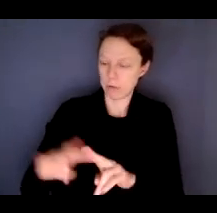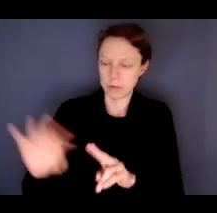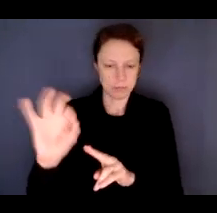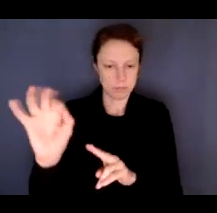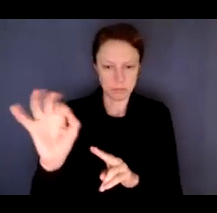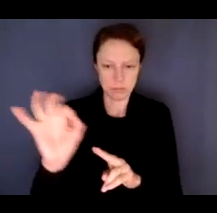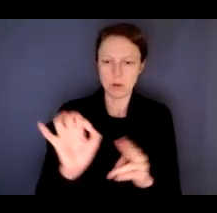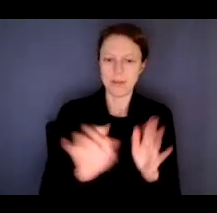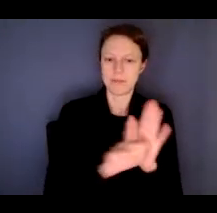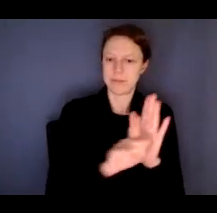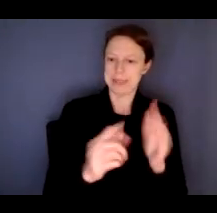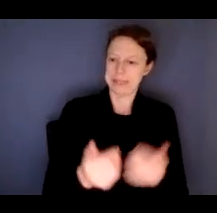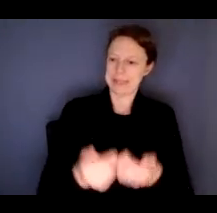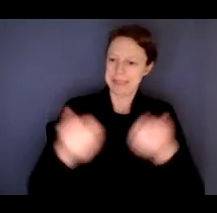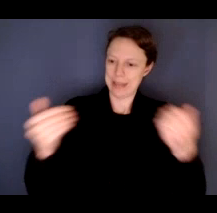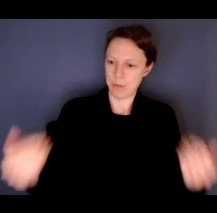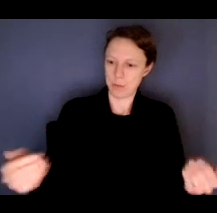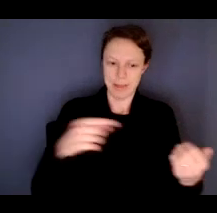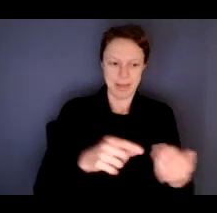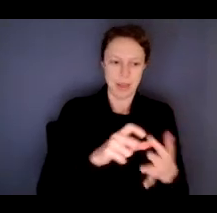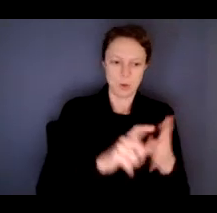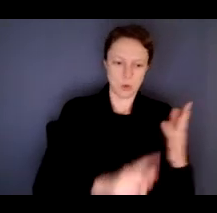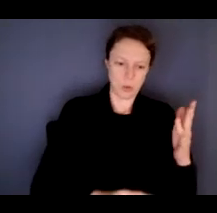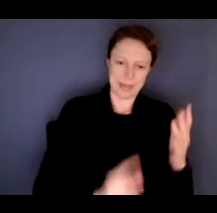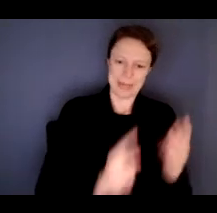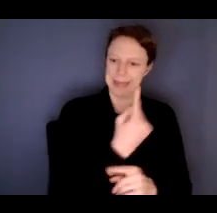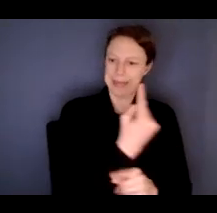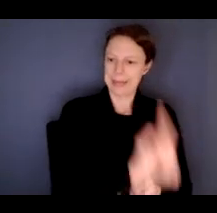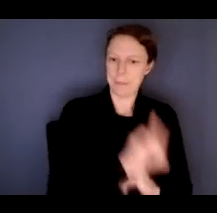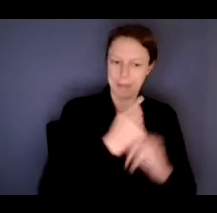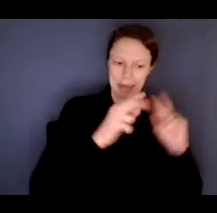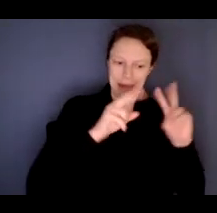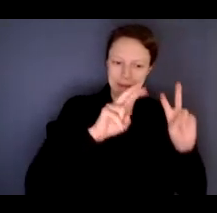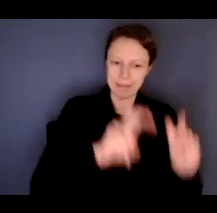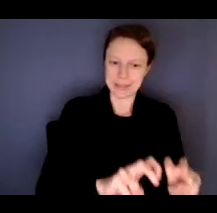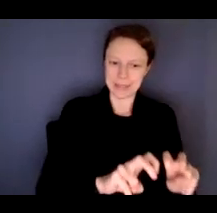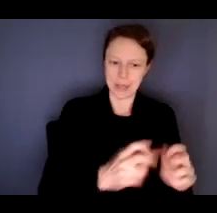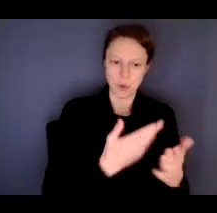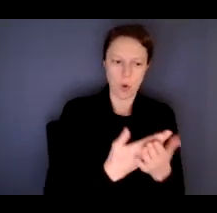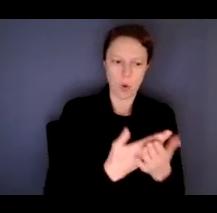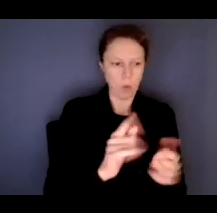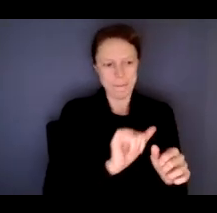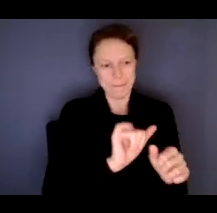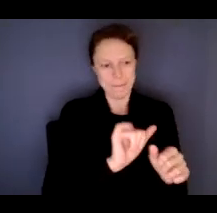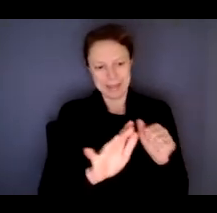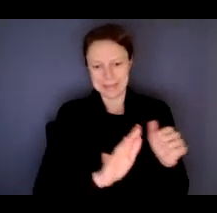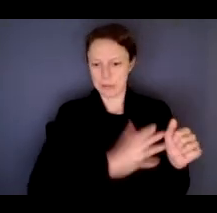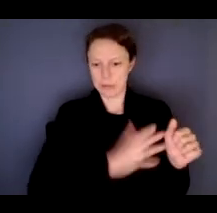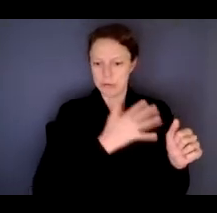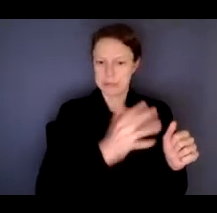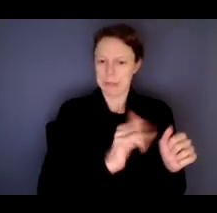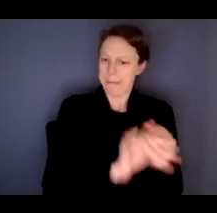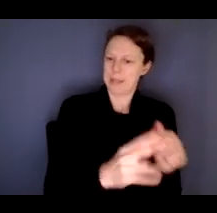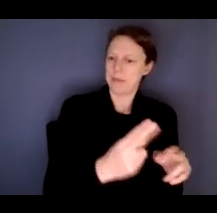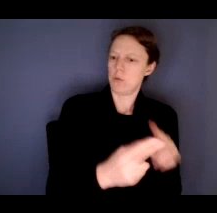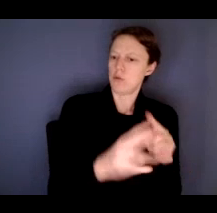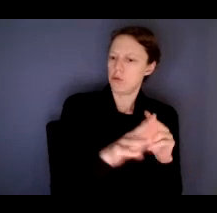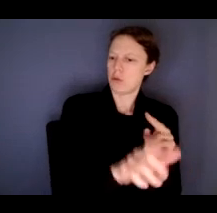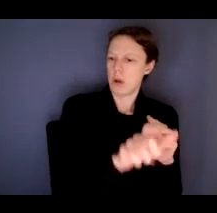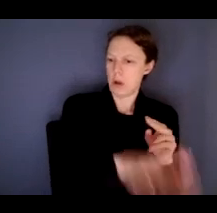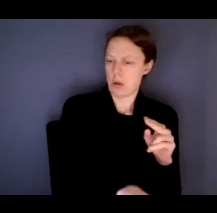to do an independent investigation on a best interest basis. So they look into what they